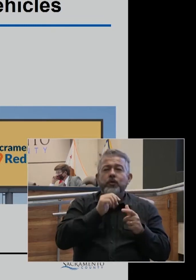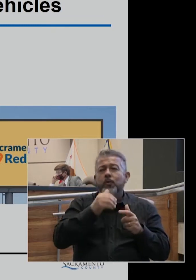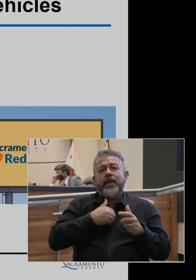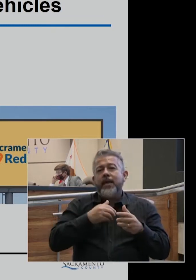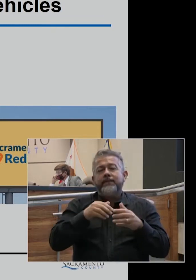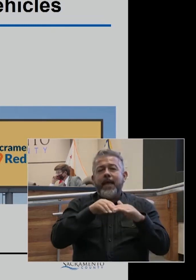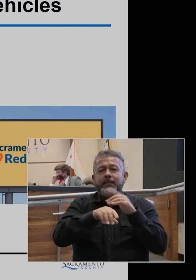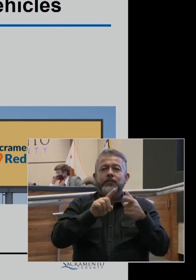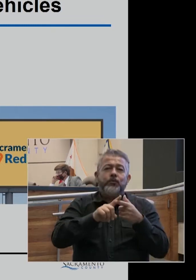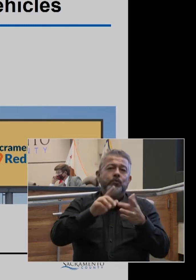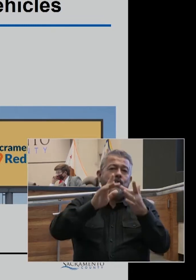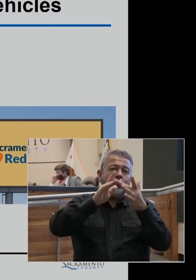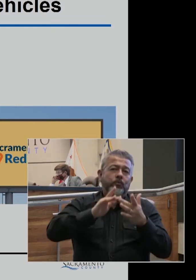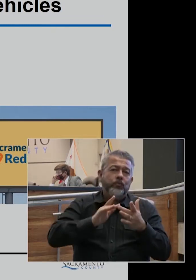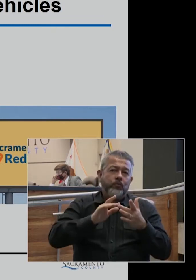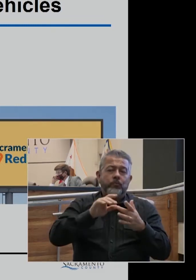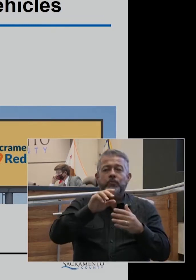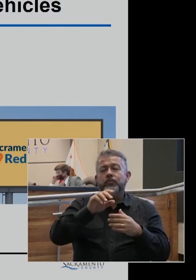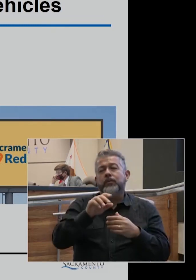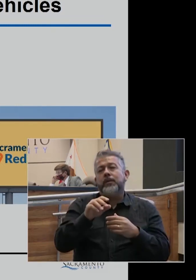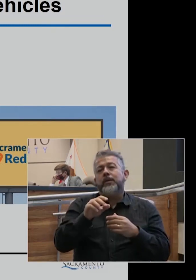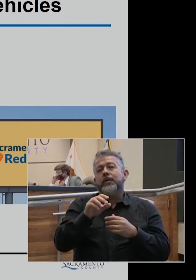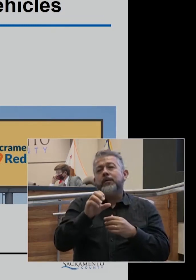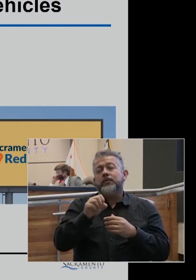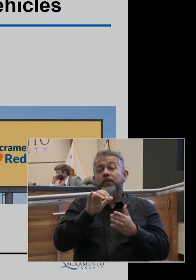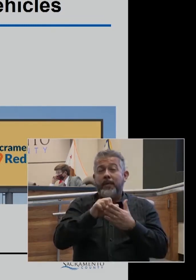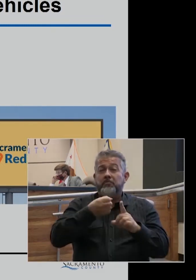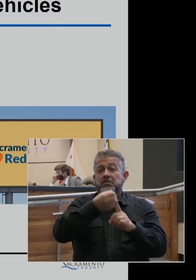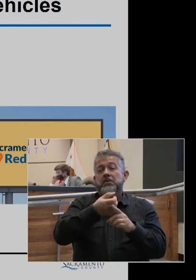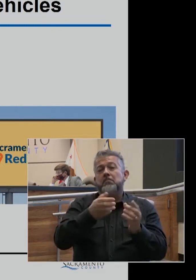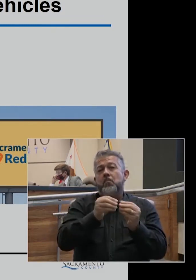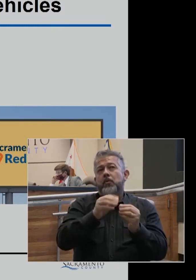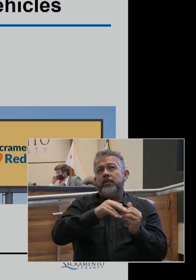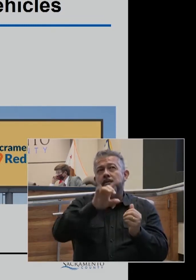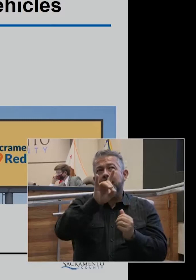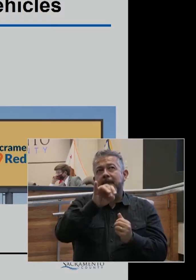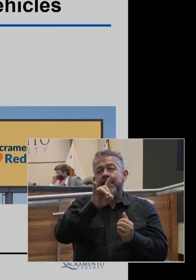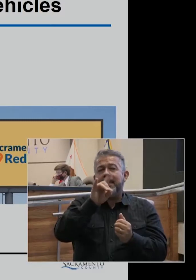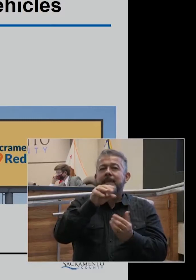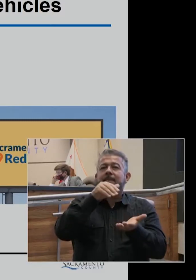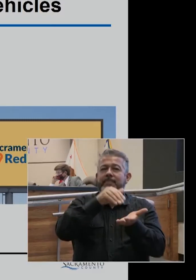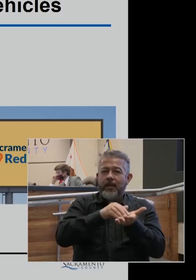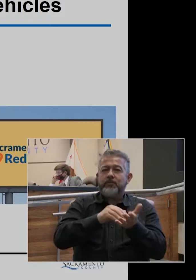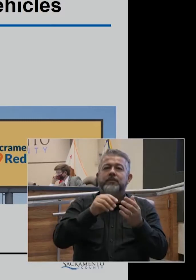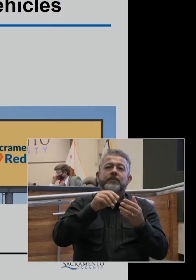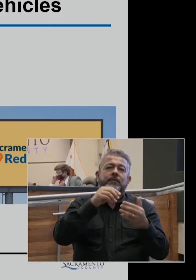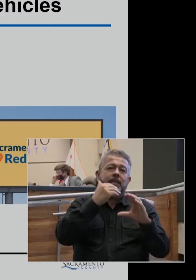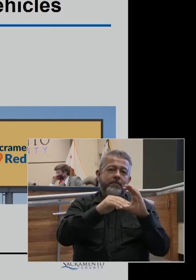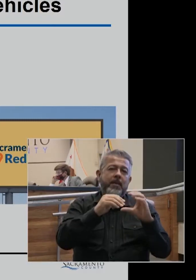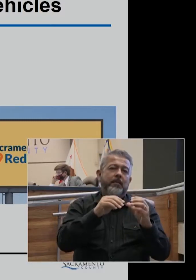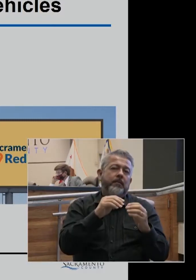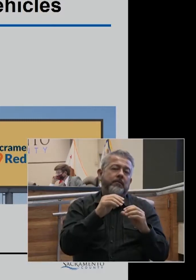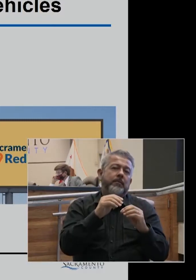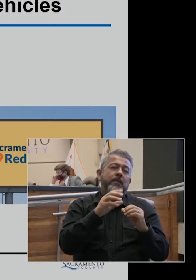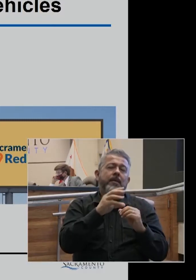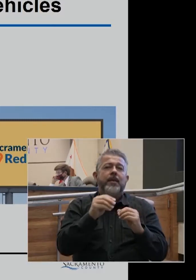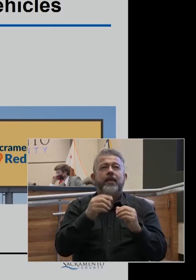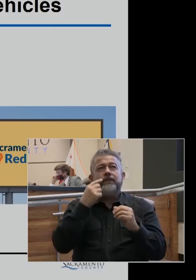THE UNINCORPORATED COUNTY AND THIS HITS 80,000 MAILBOXES AND THIS HITS 80,000 MAILBOXES AND AND COVER STORY FOR JULY, AND COVER STORY FOR JULY, AUGUST, SEPTEMBER ISSUE WILL BE